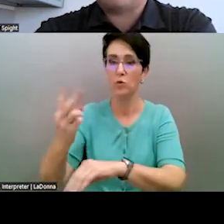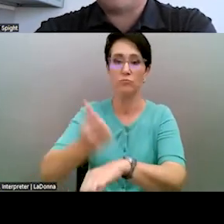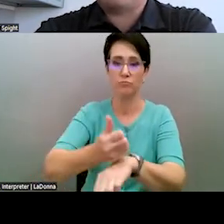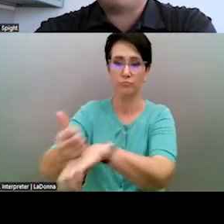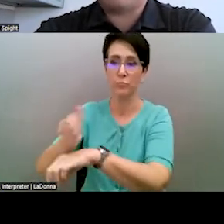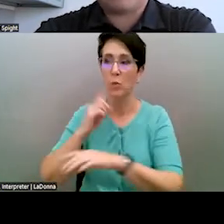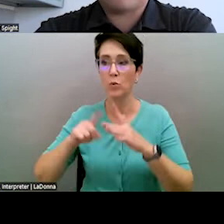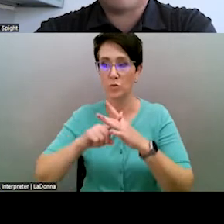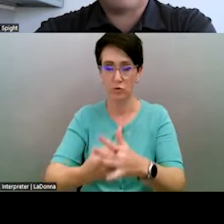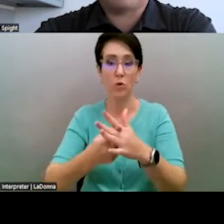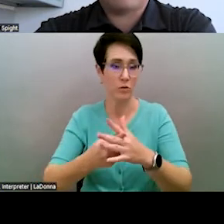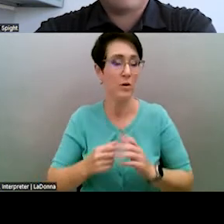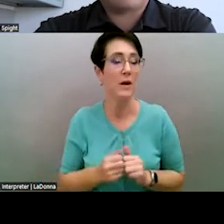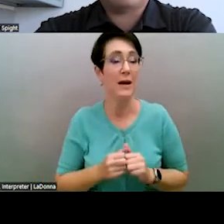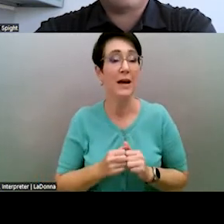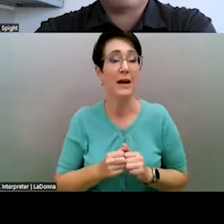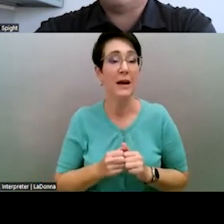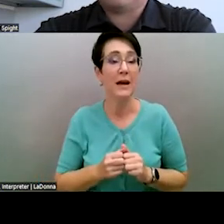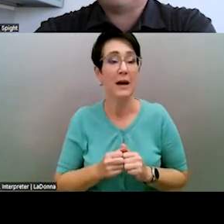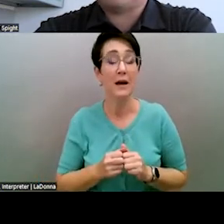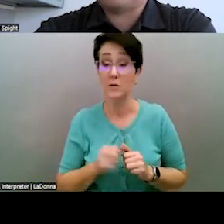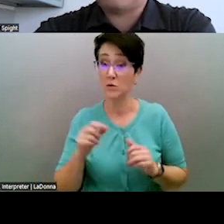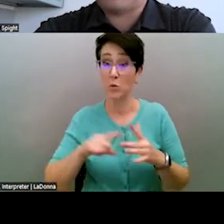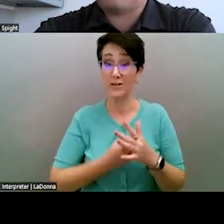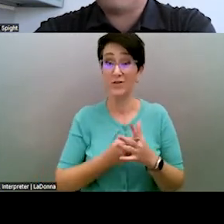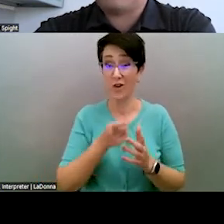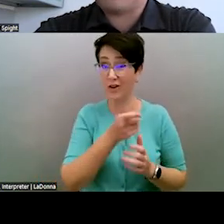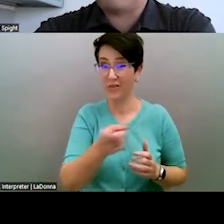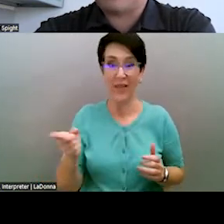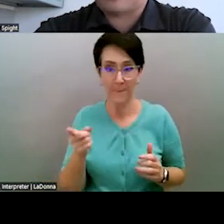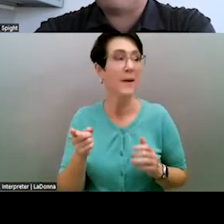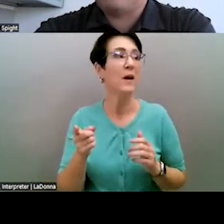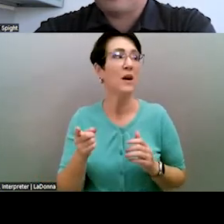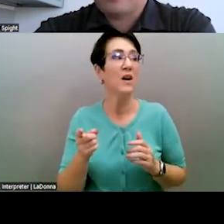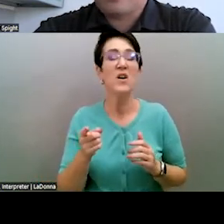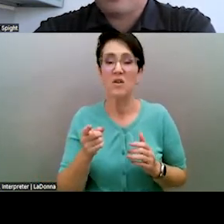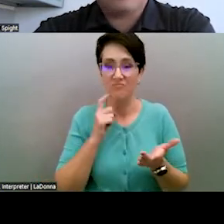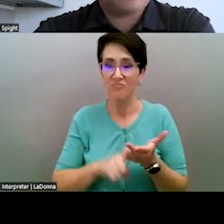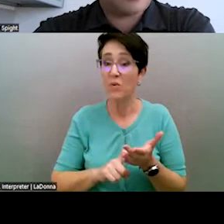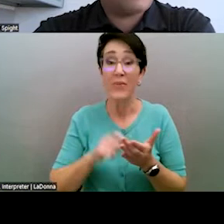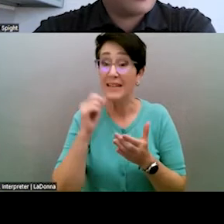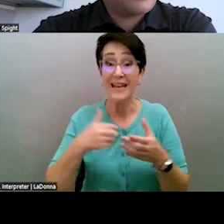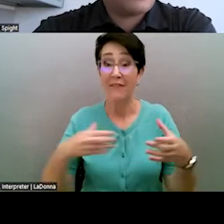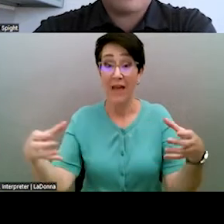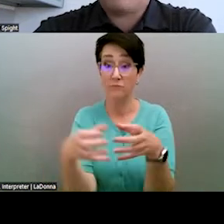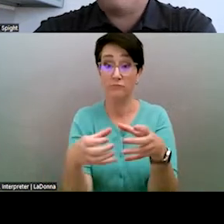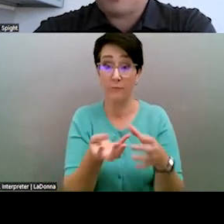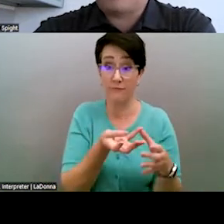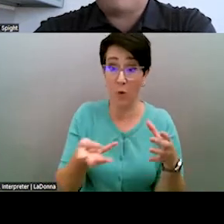ROBUST PROGRESSION EFFORT, HAD A TOUGHER TIME GETTING READMISSION RATE DOWN. WE ARE VERY